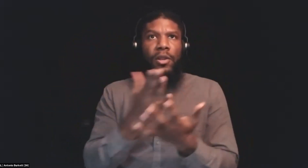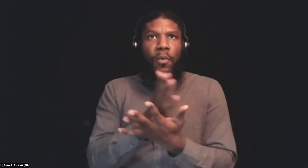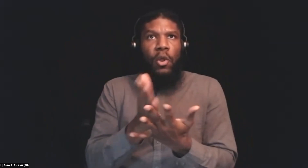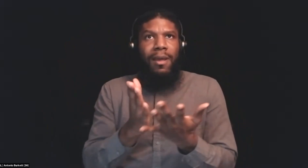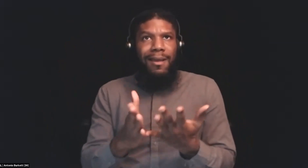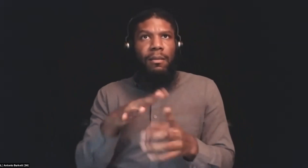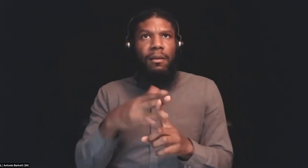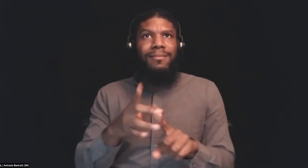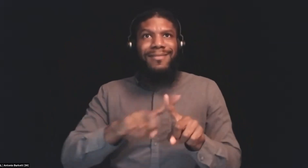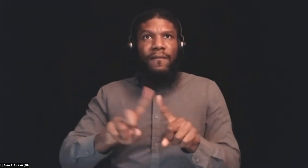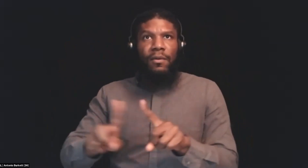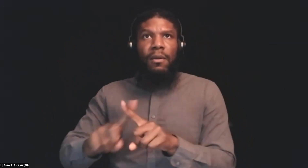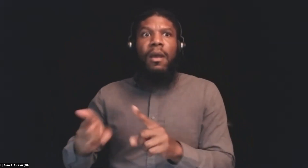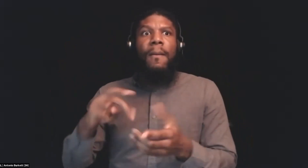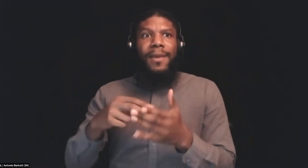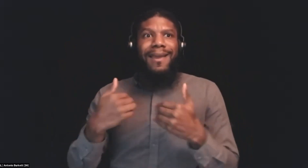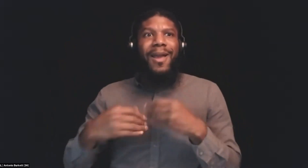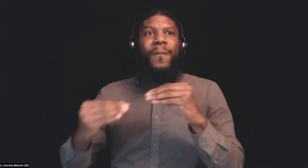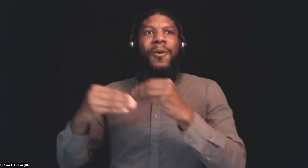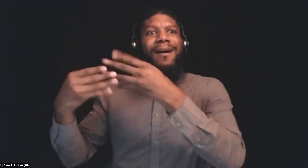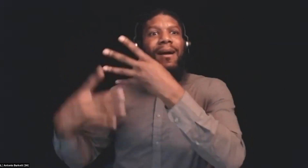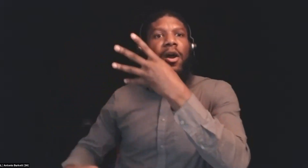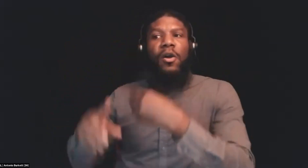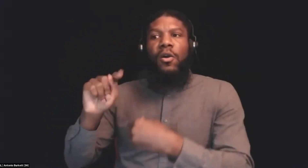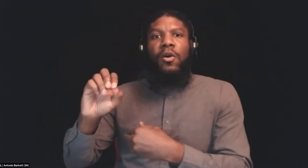a lot more tools at their disposal right? [Michelle, moderator] I think the thing